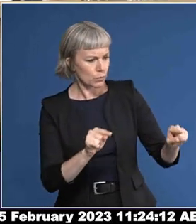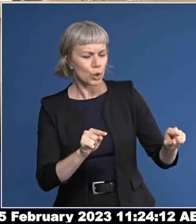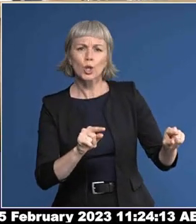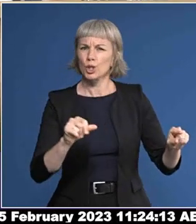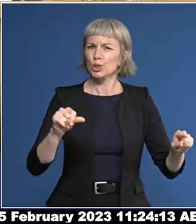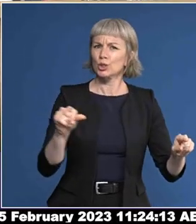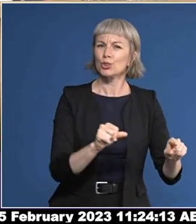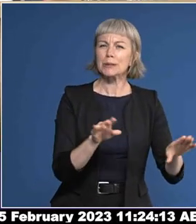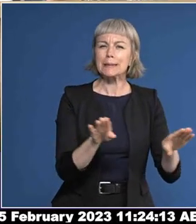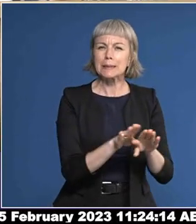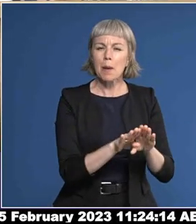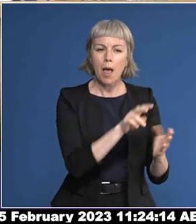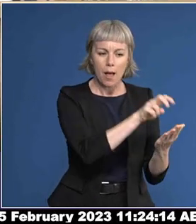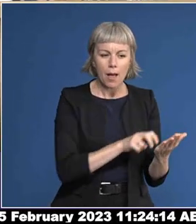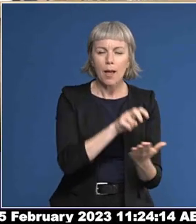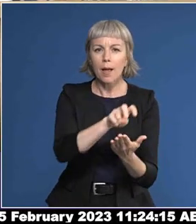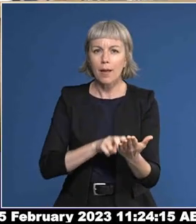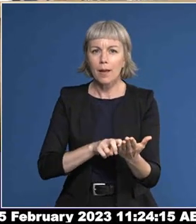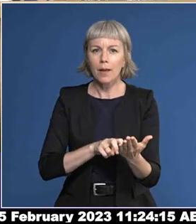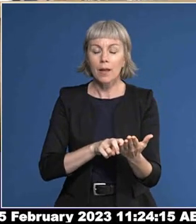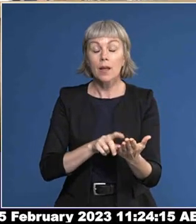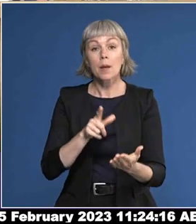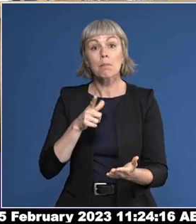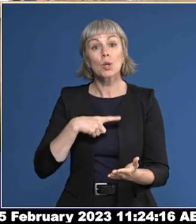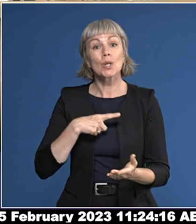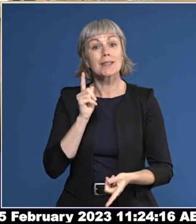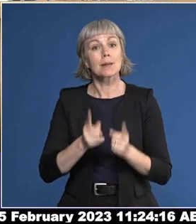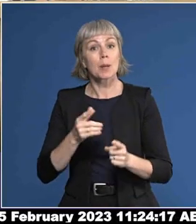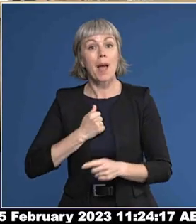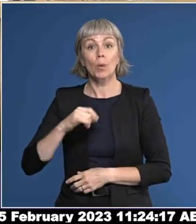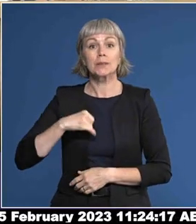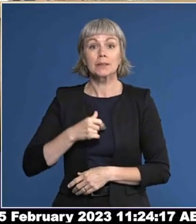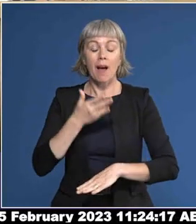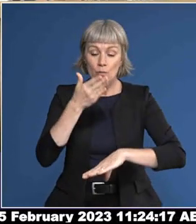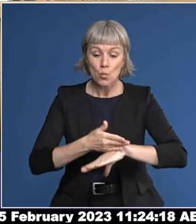they can be in a day service one day, in a supported living environment the next day, and there is different requirements.